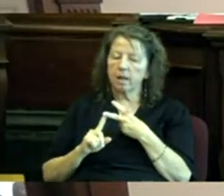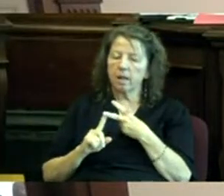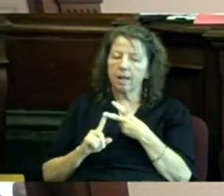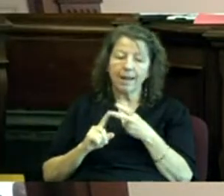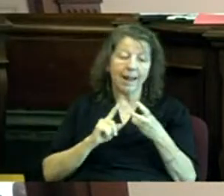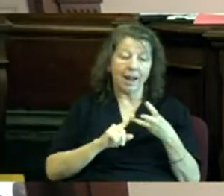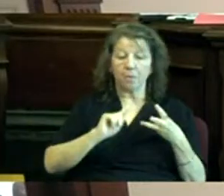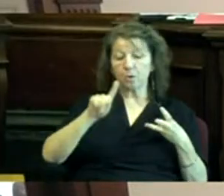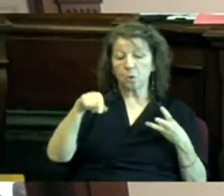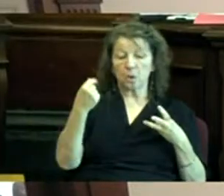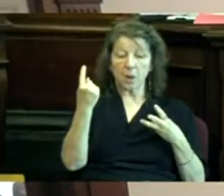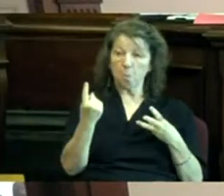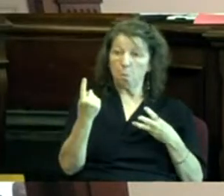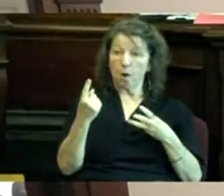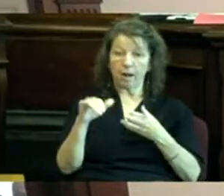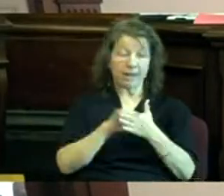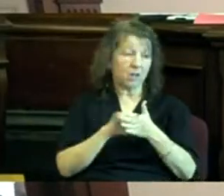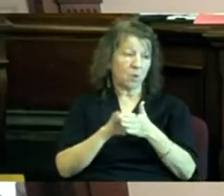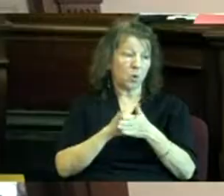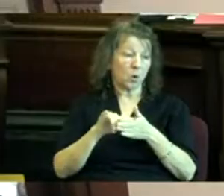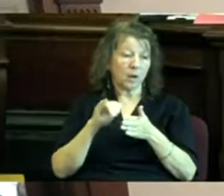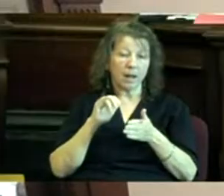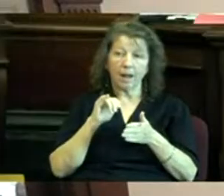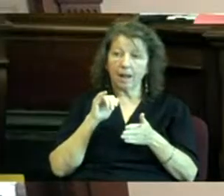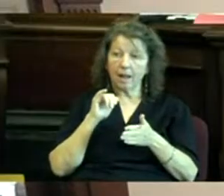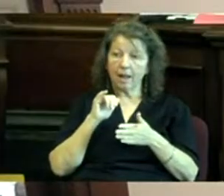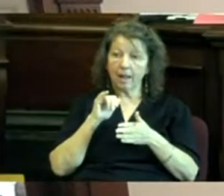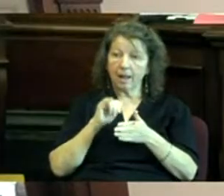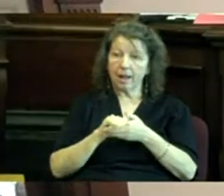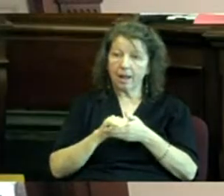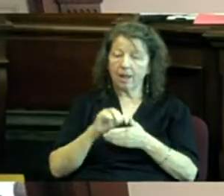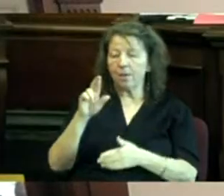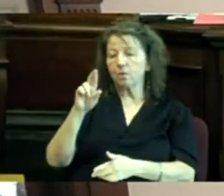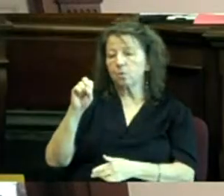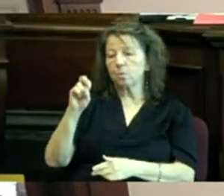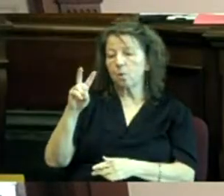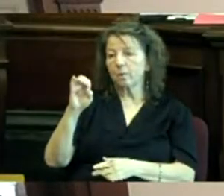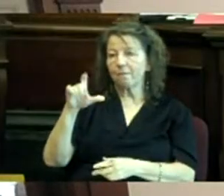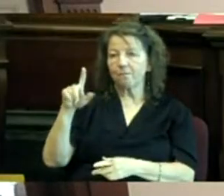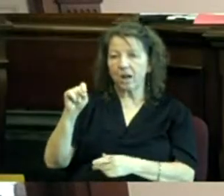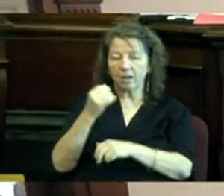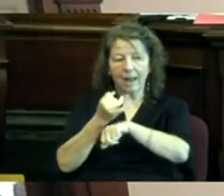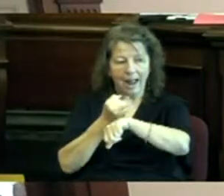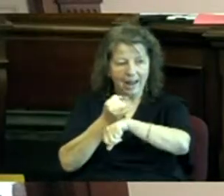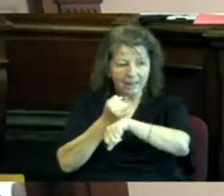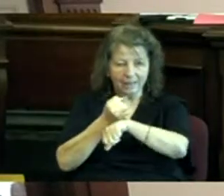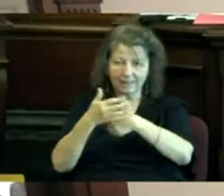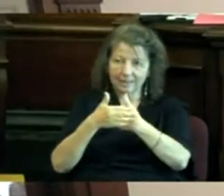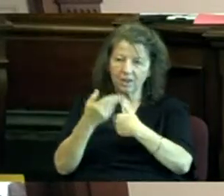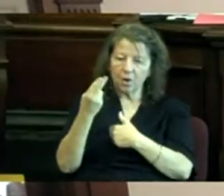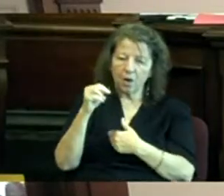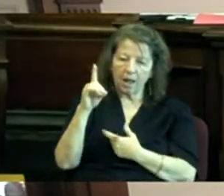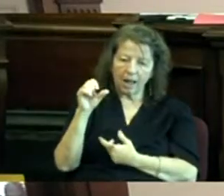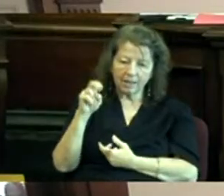people. And then there's only